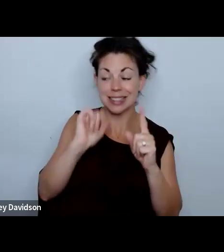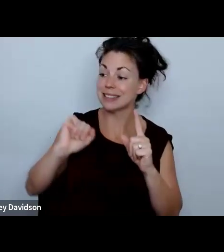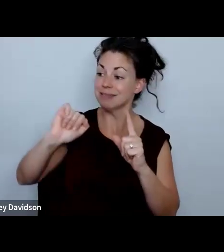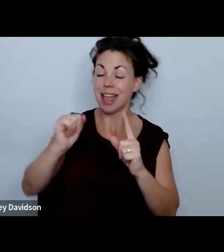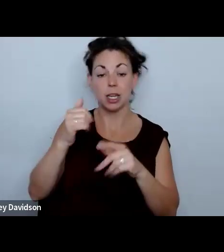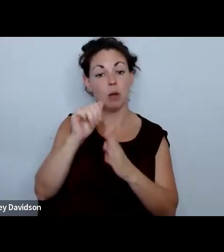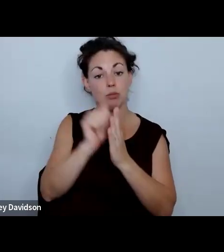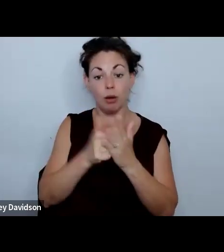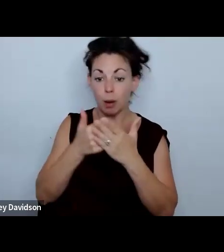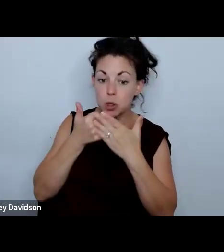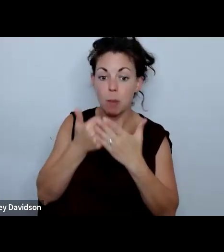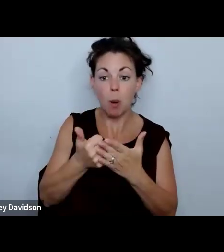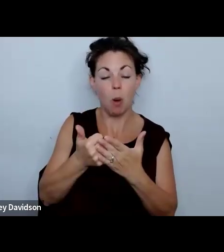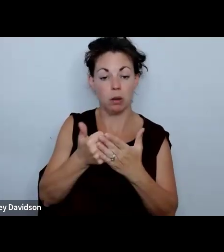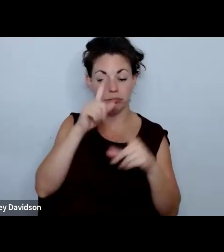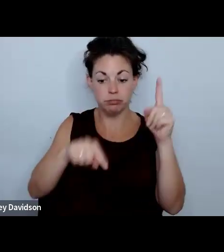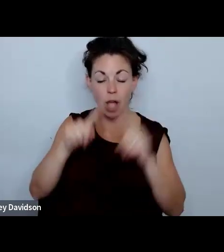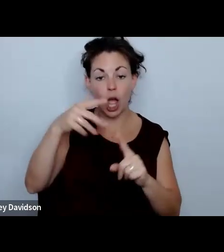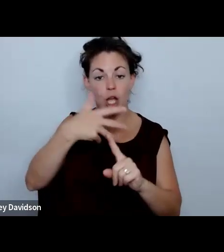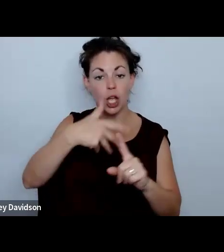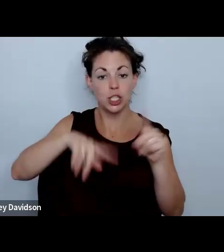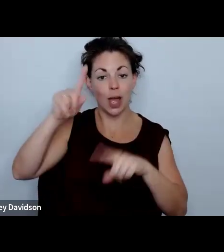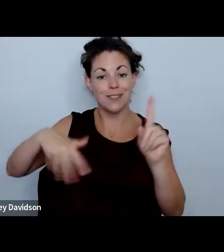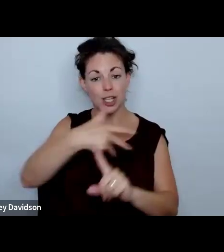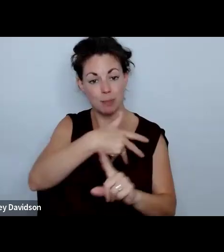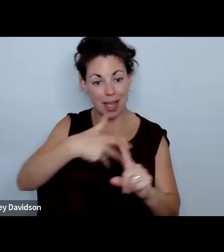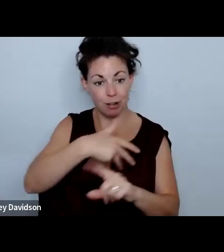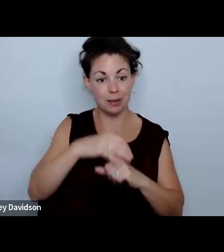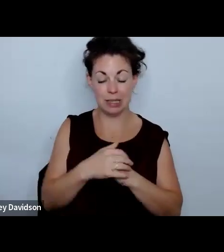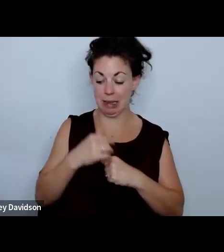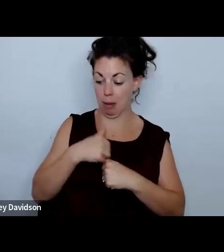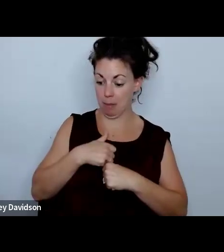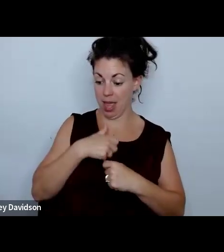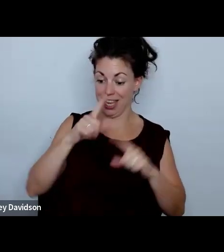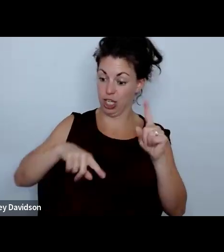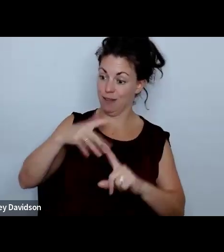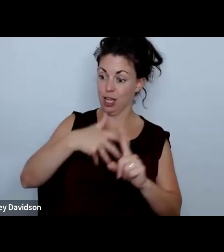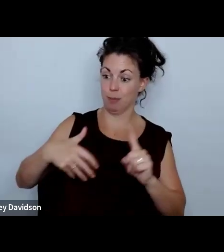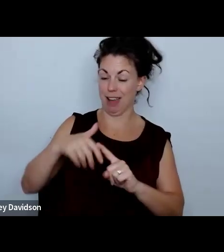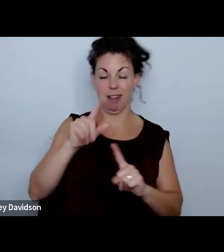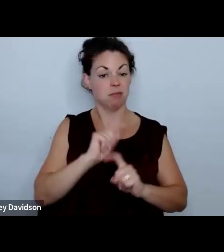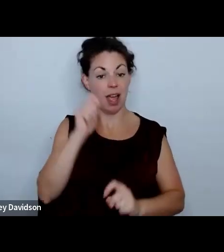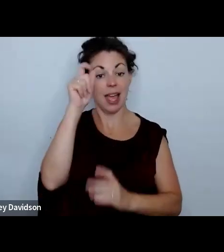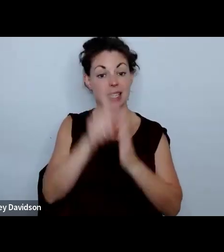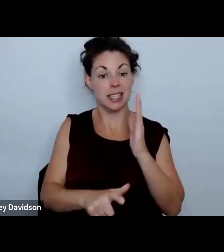and I was assigned a mentor who worked at the BBC as a radio producer. He arranged for me to do an